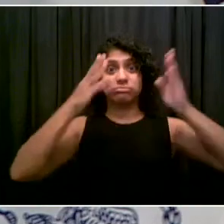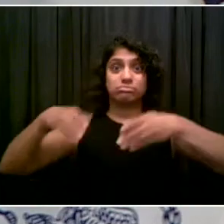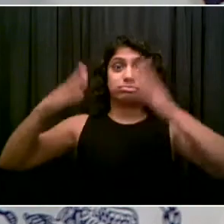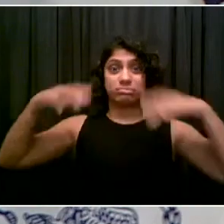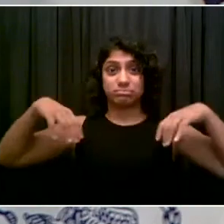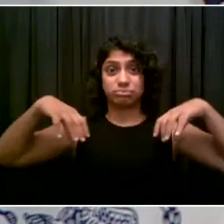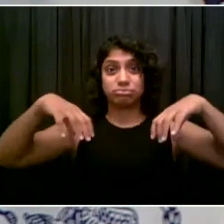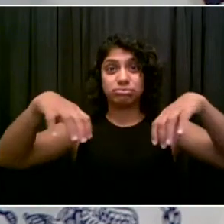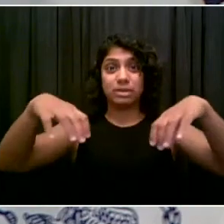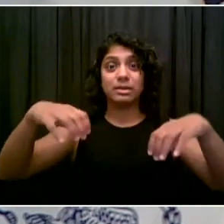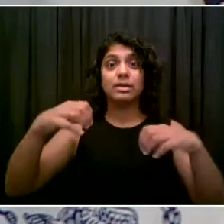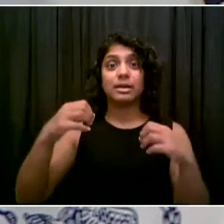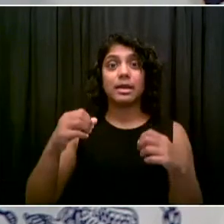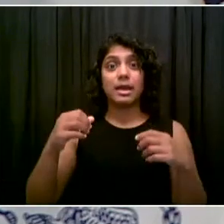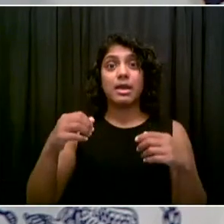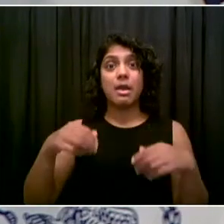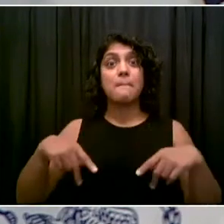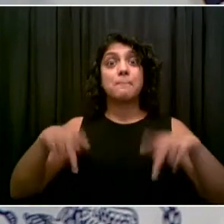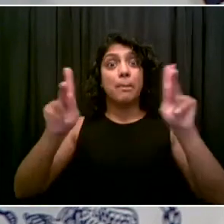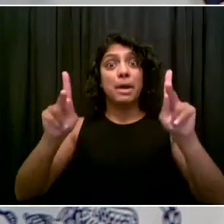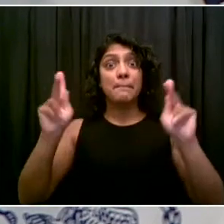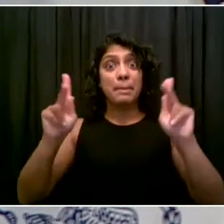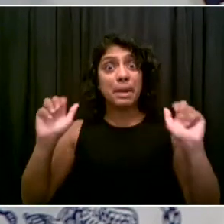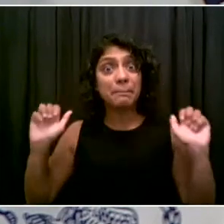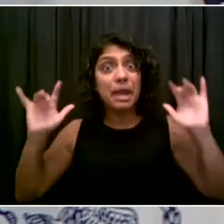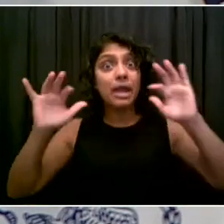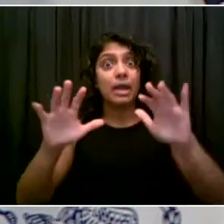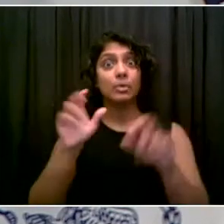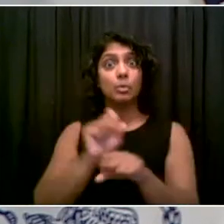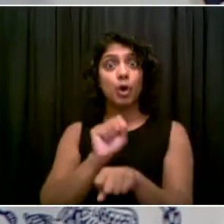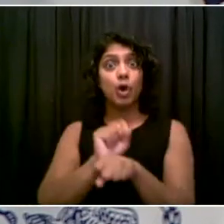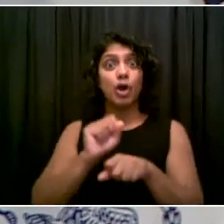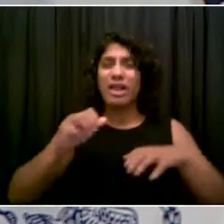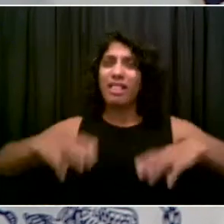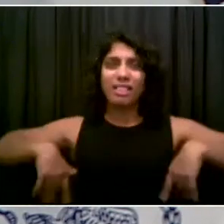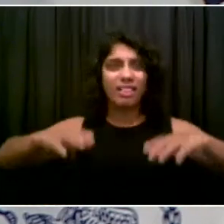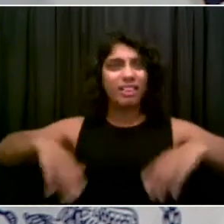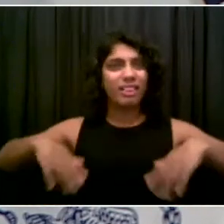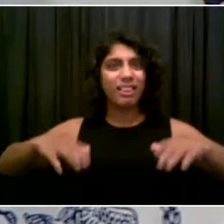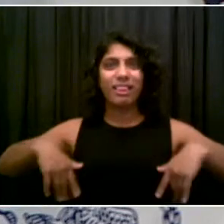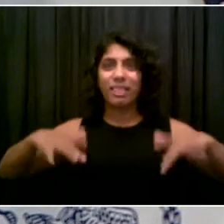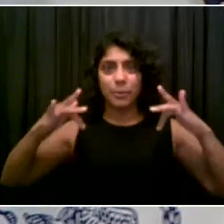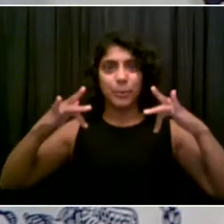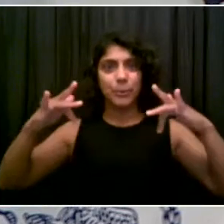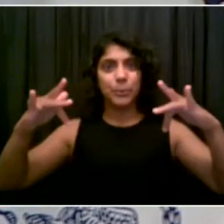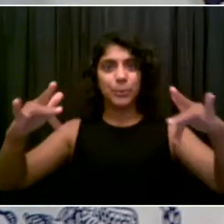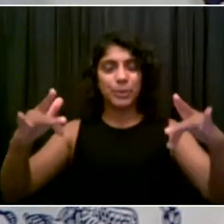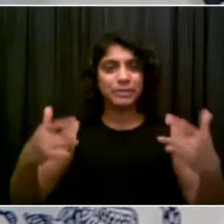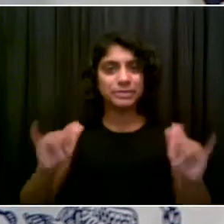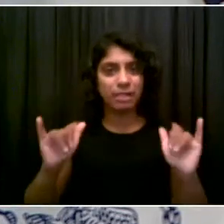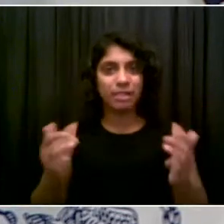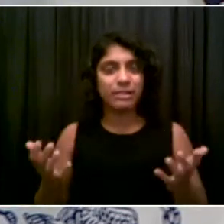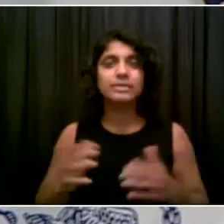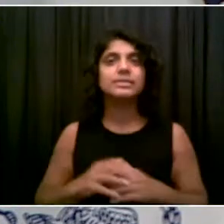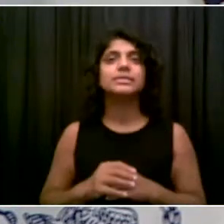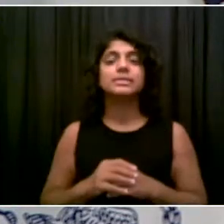YET BACK AT WORK ALONG BROADWYA. THE IMPORTANT